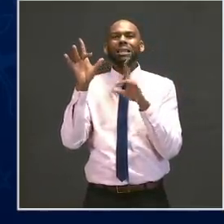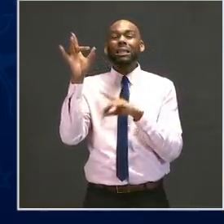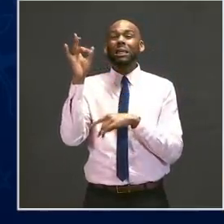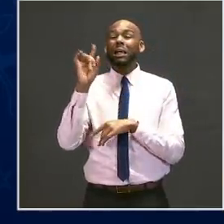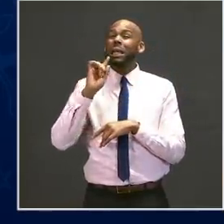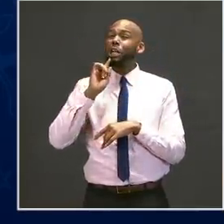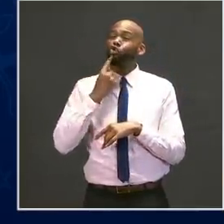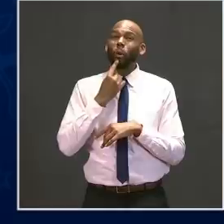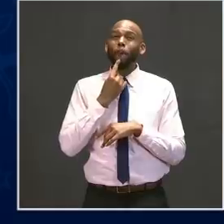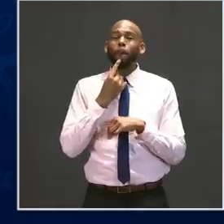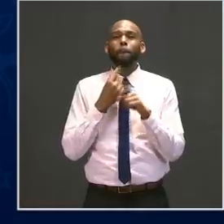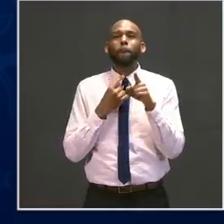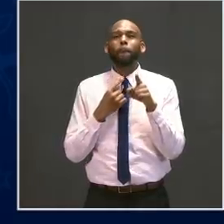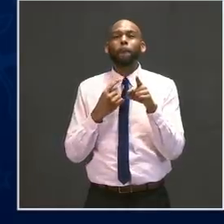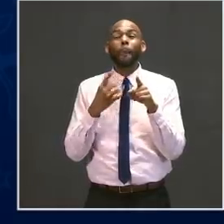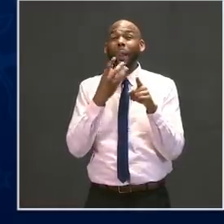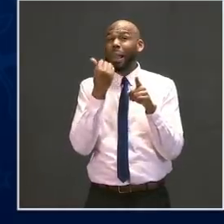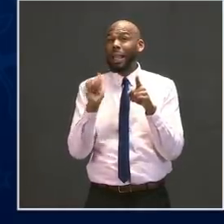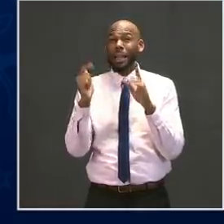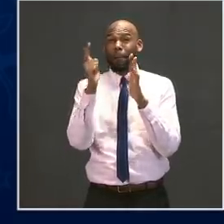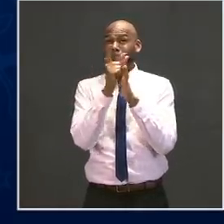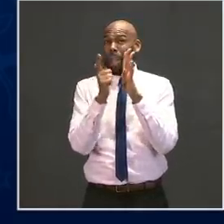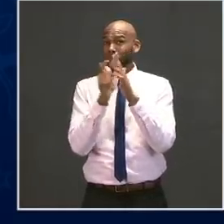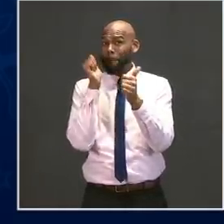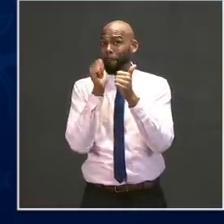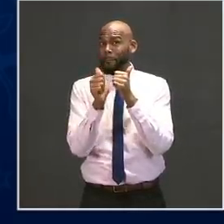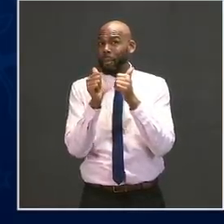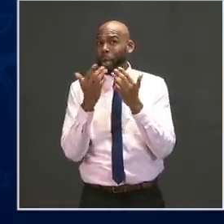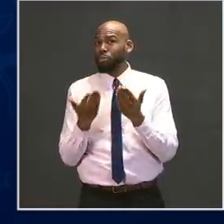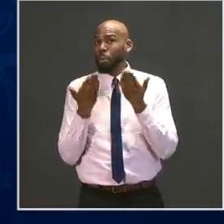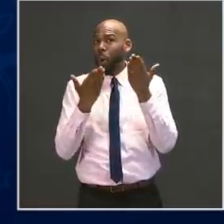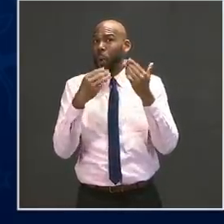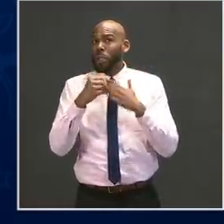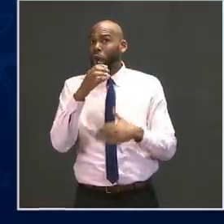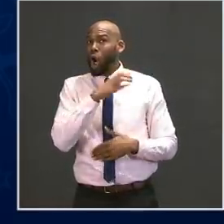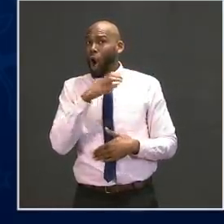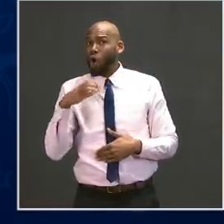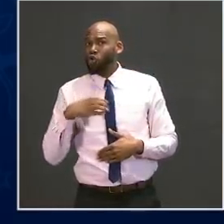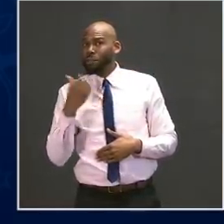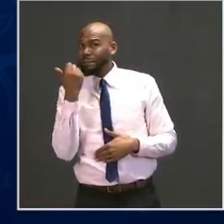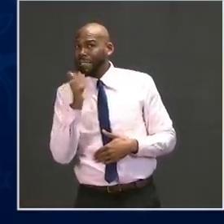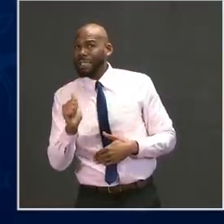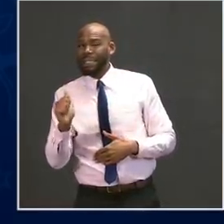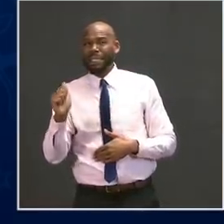there have been bills proposed in Congress. Is there any particular measure or approach the White House supports already?